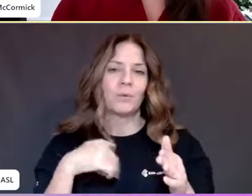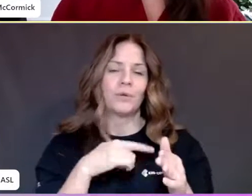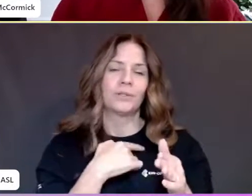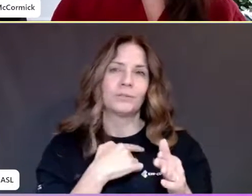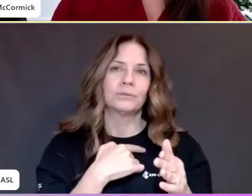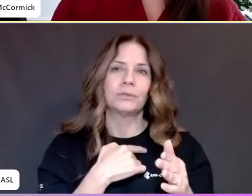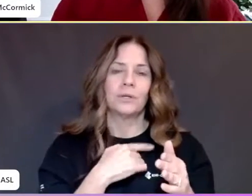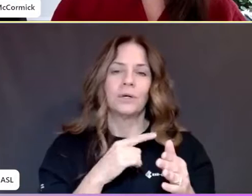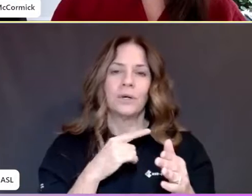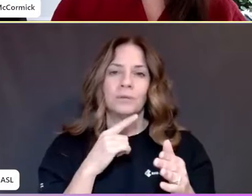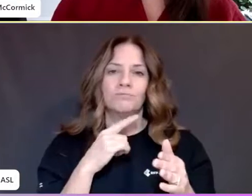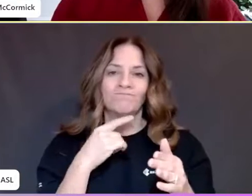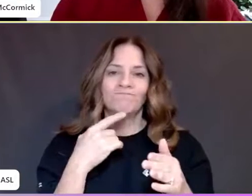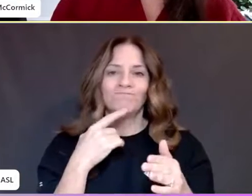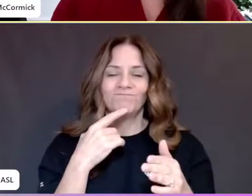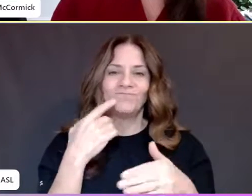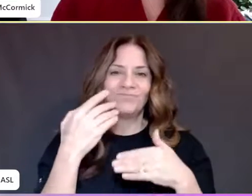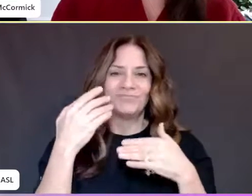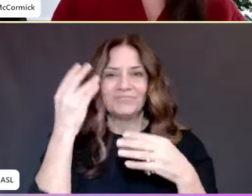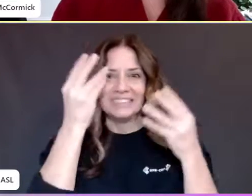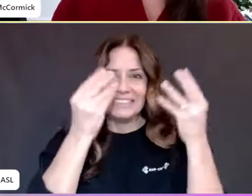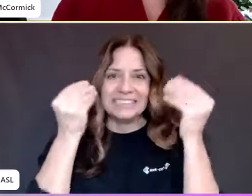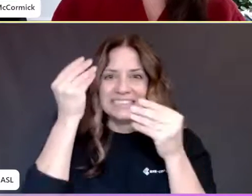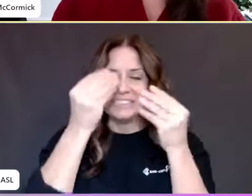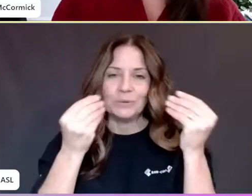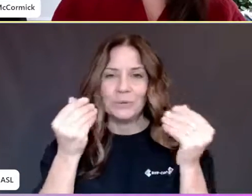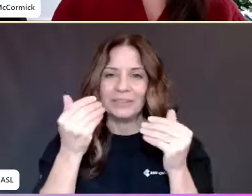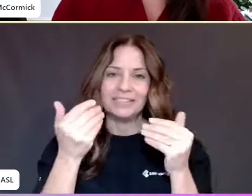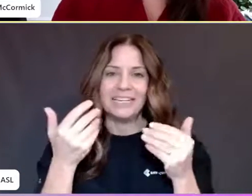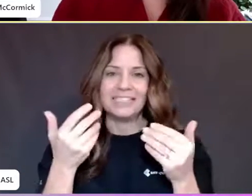tasks of the job. There's a broader education